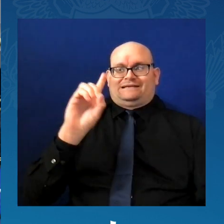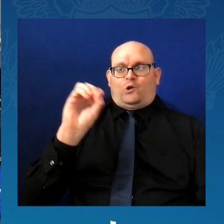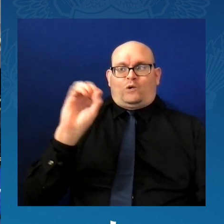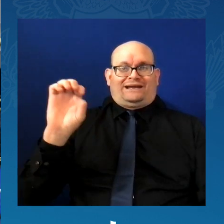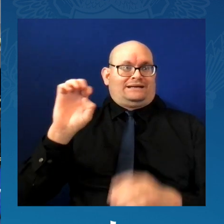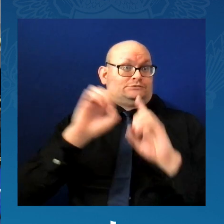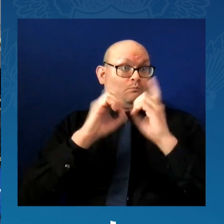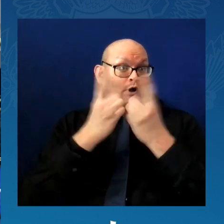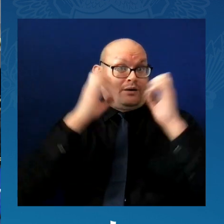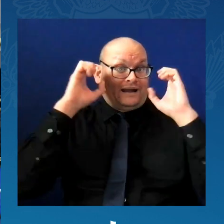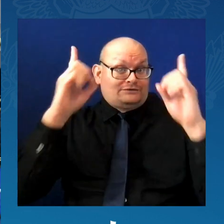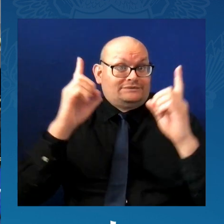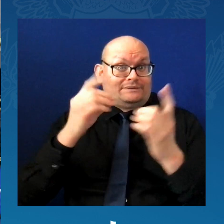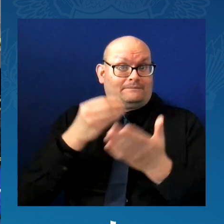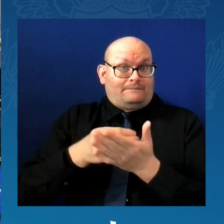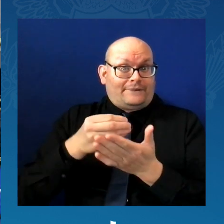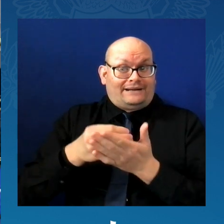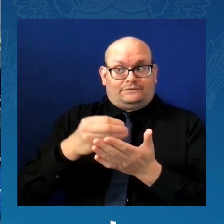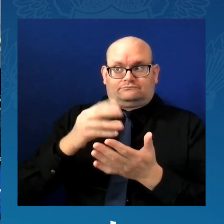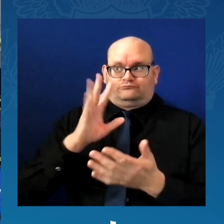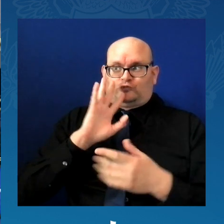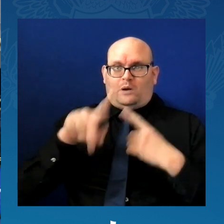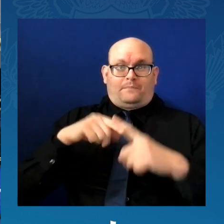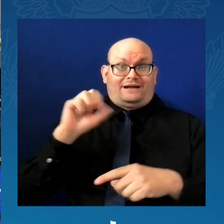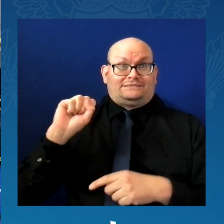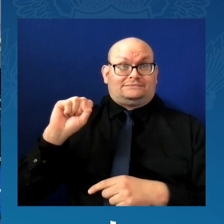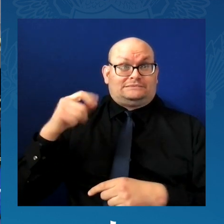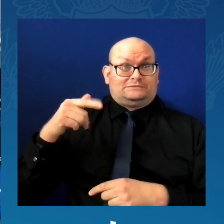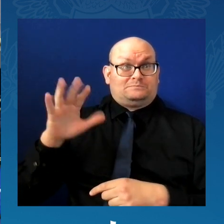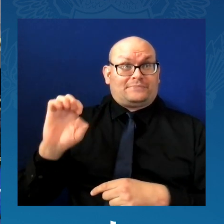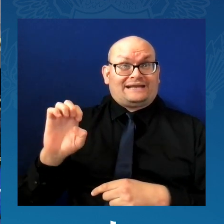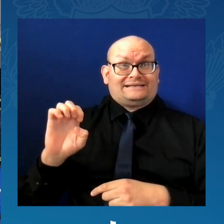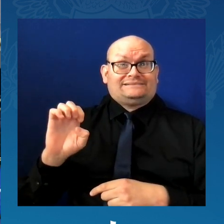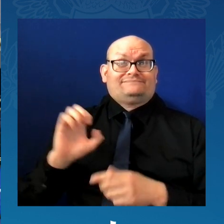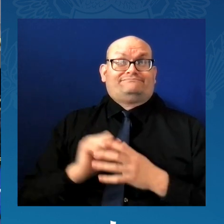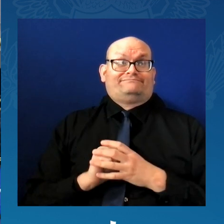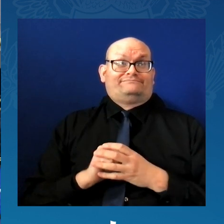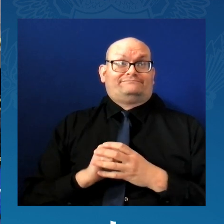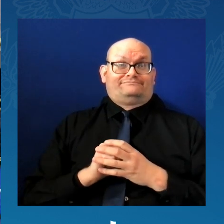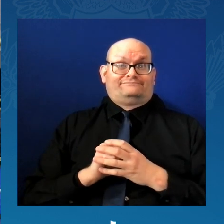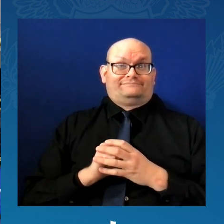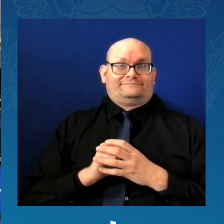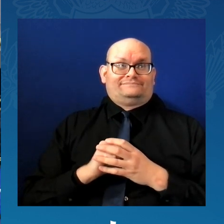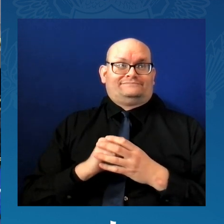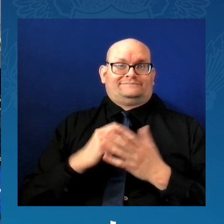We started with big questions like when the astronauts go back to the moon, what do they need to survive?